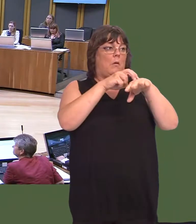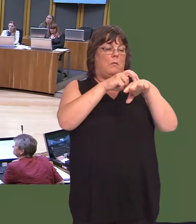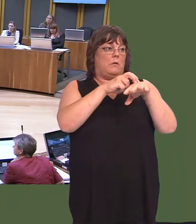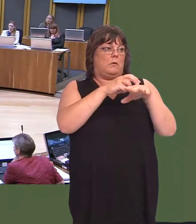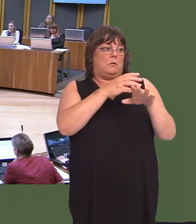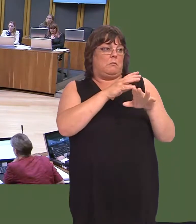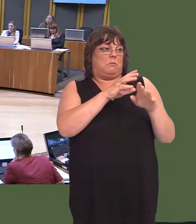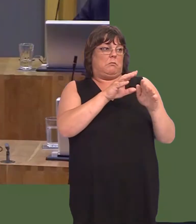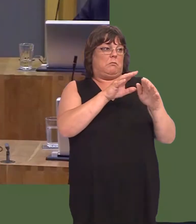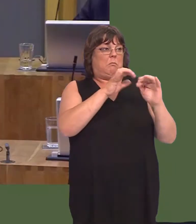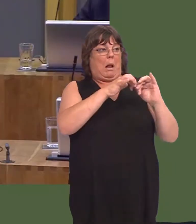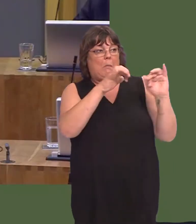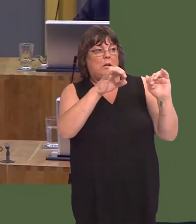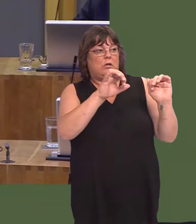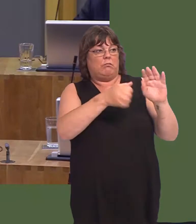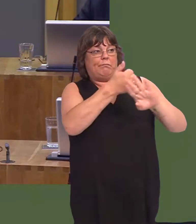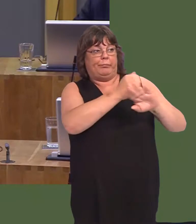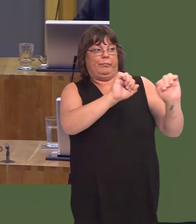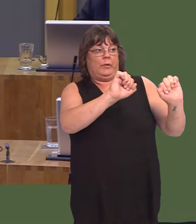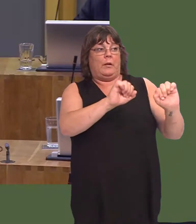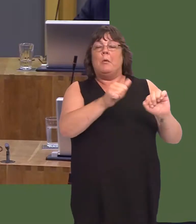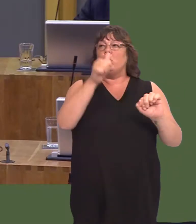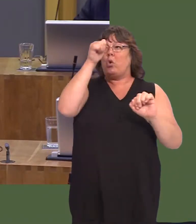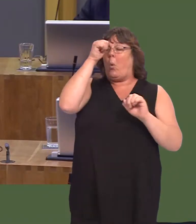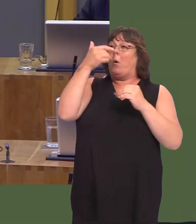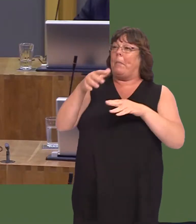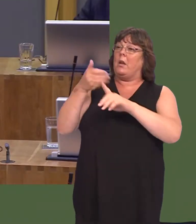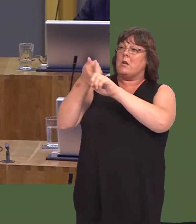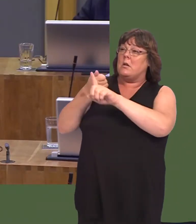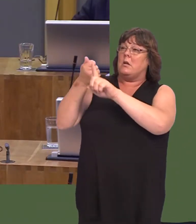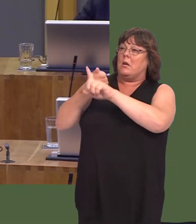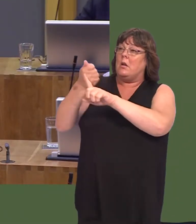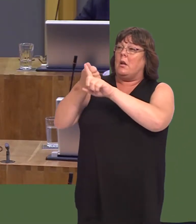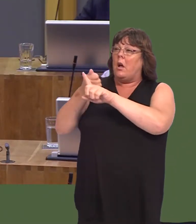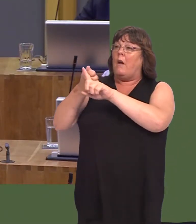soonóbut he will surely know that this is something that weíve argued ad nauseam for it to be devolved.